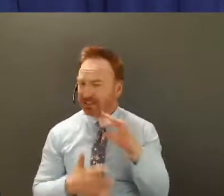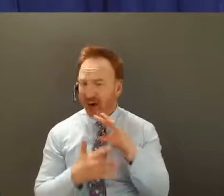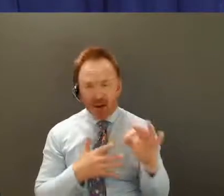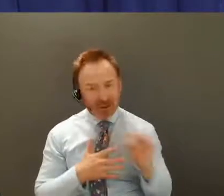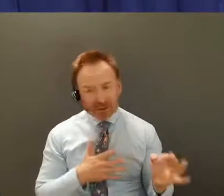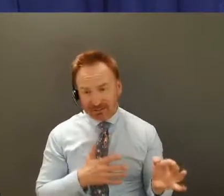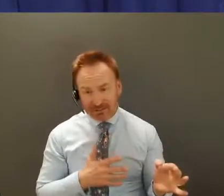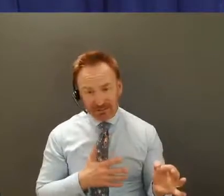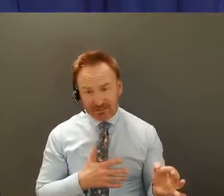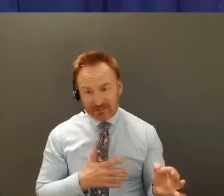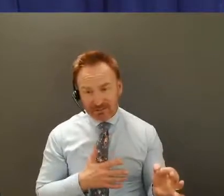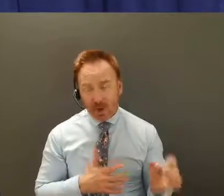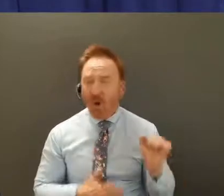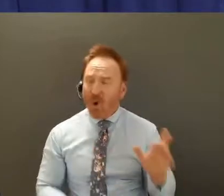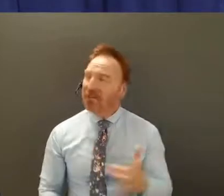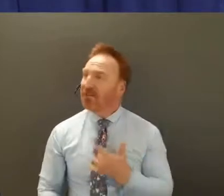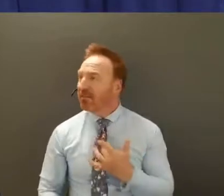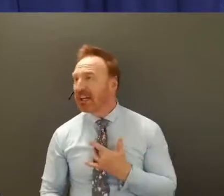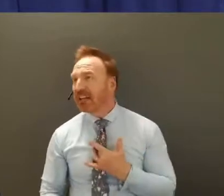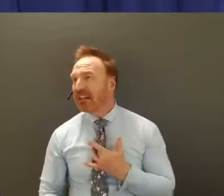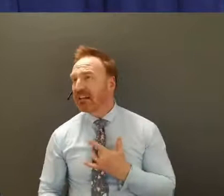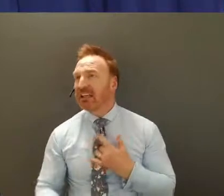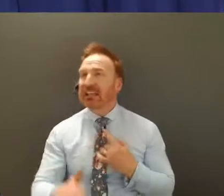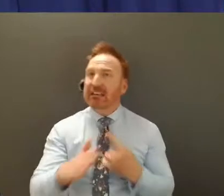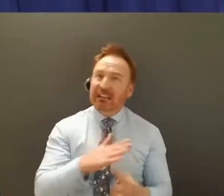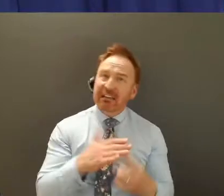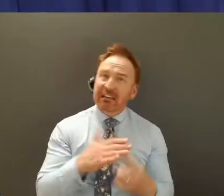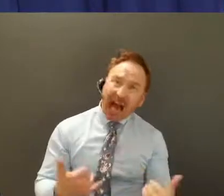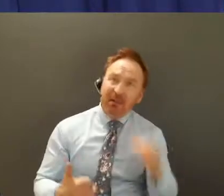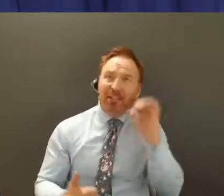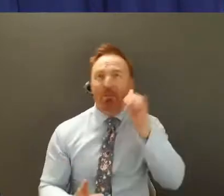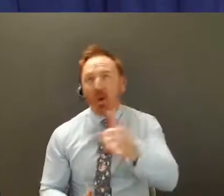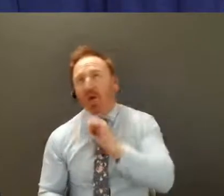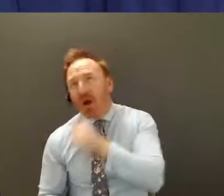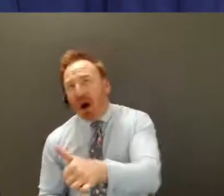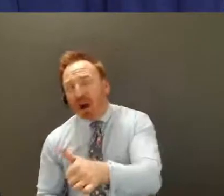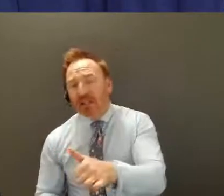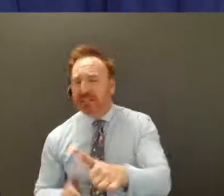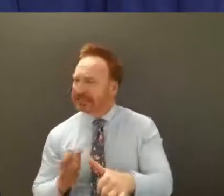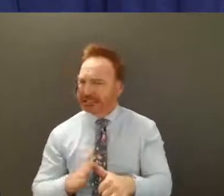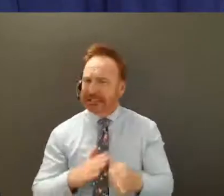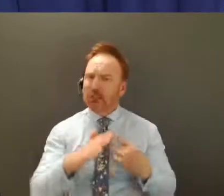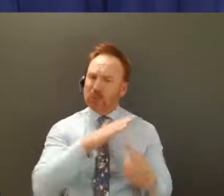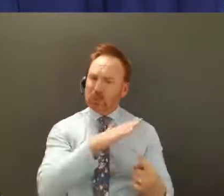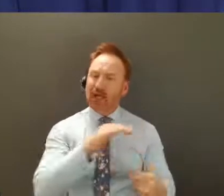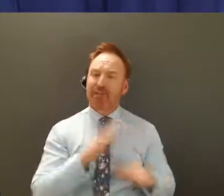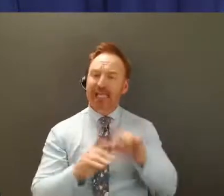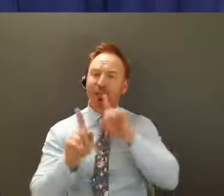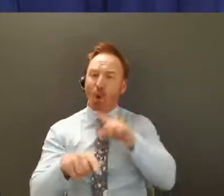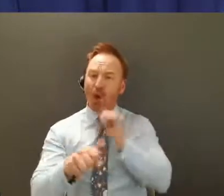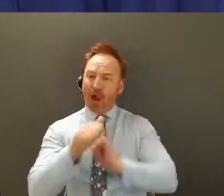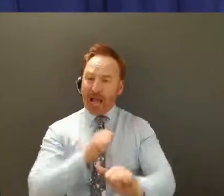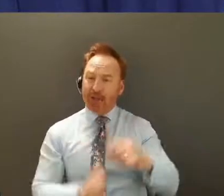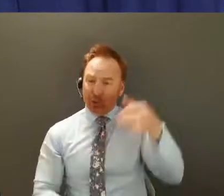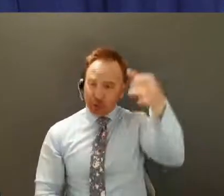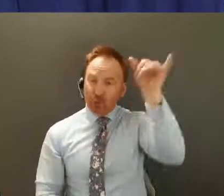fully vaccinated. As part of the testing strategy we are responding and various